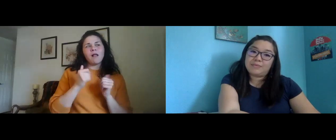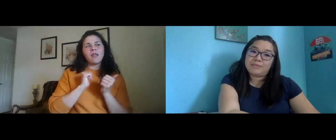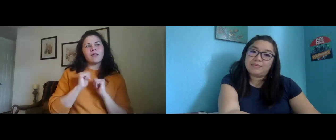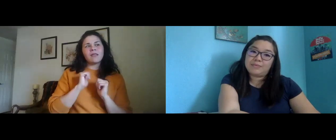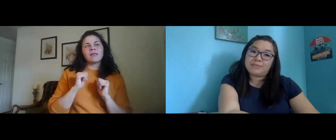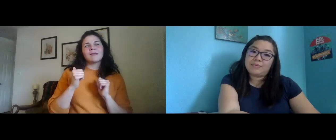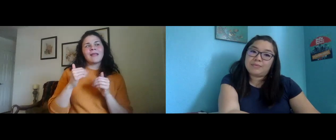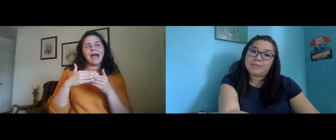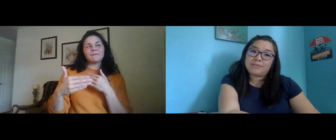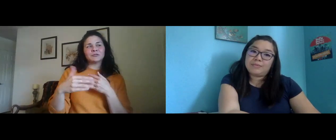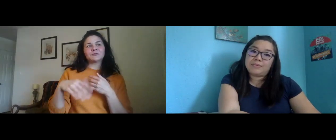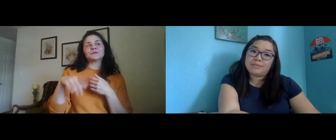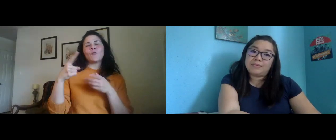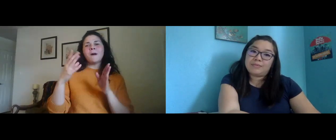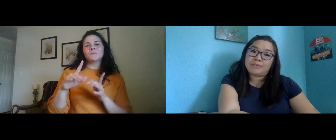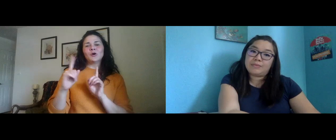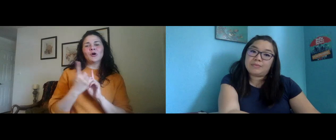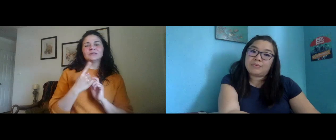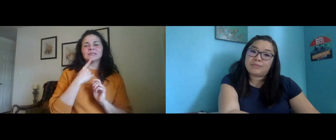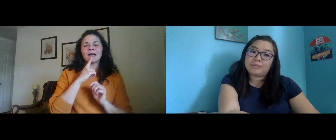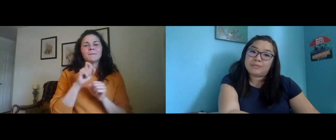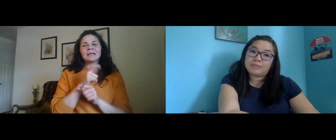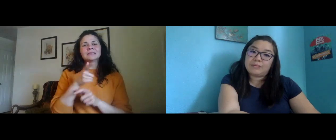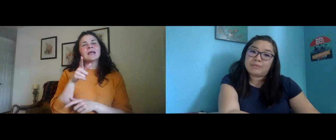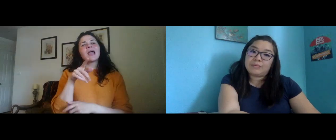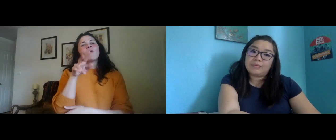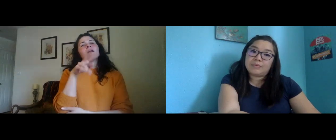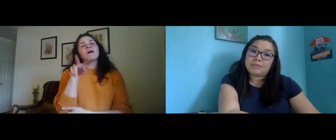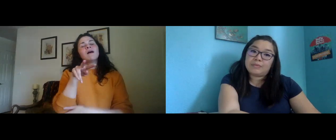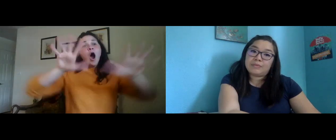I remember after one of my post-performances, one person approached me and said that they had